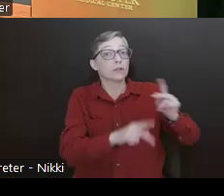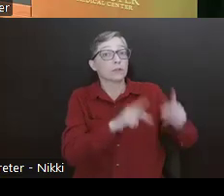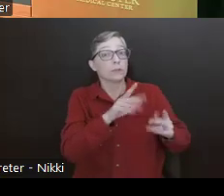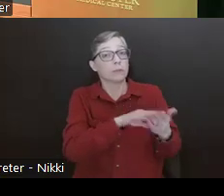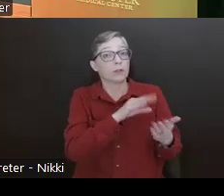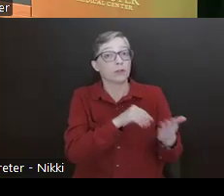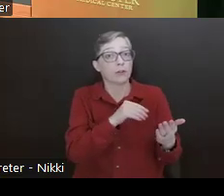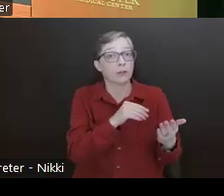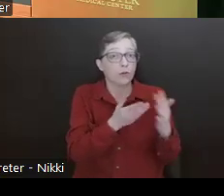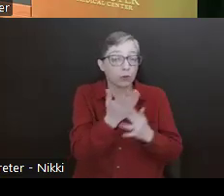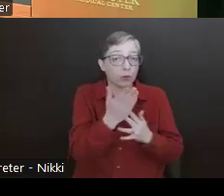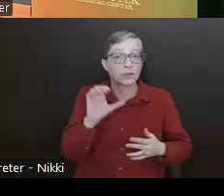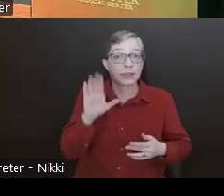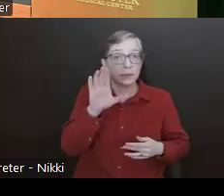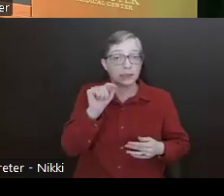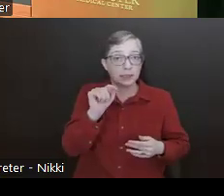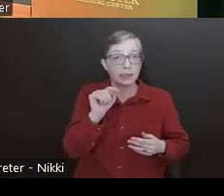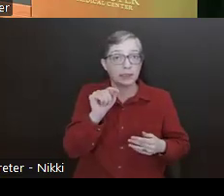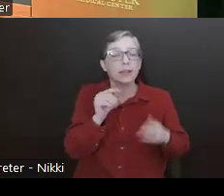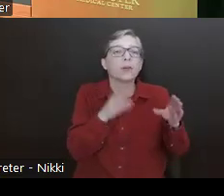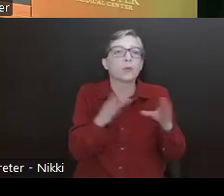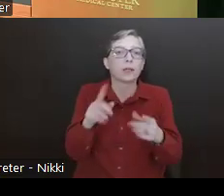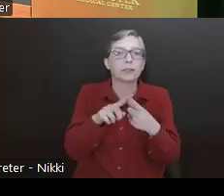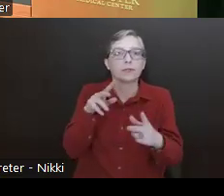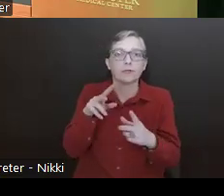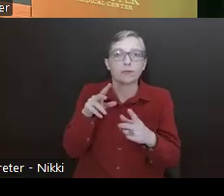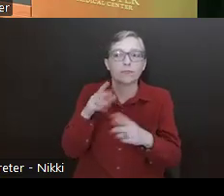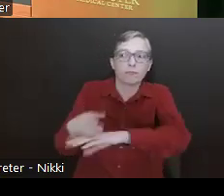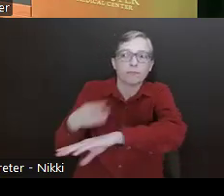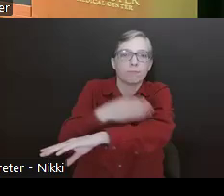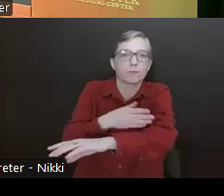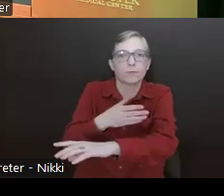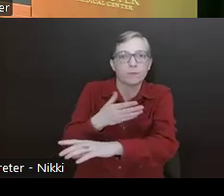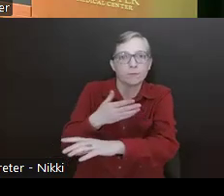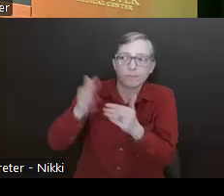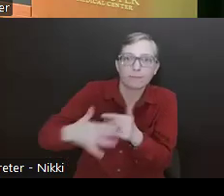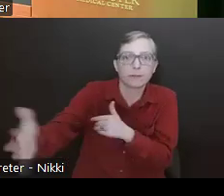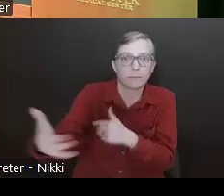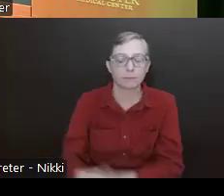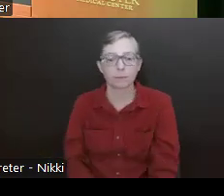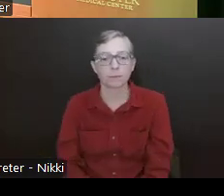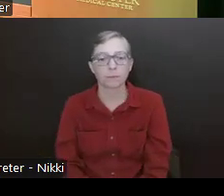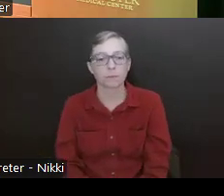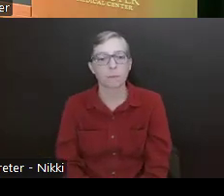end of the intervention which is which is great now in terms of pharmicotherapy the main kinds of